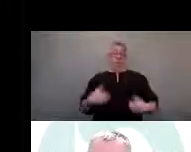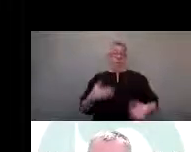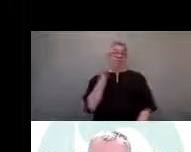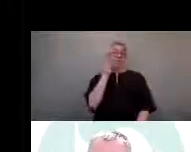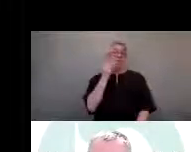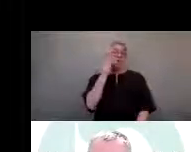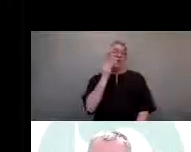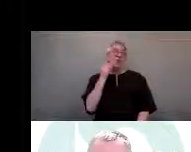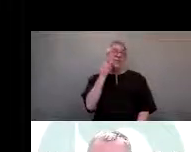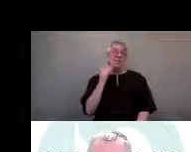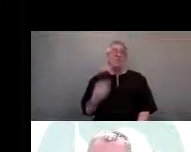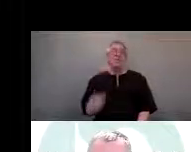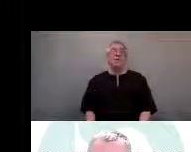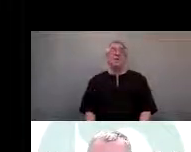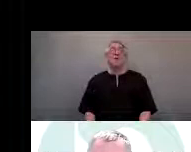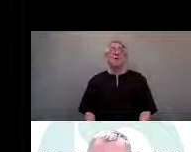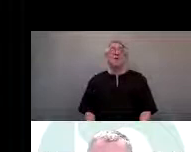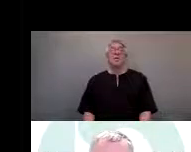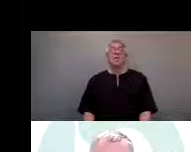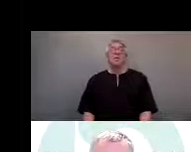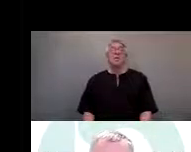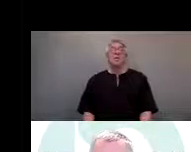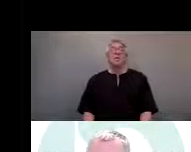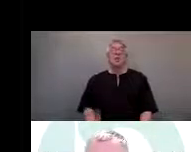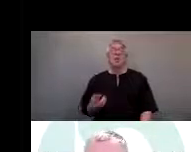. In today's presentation, I will speak about my experience